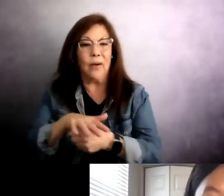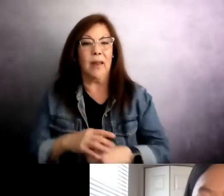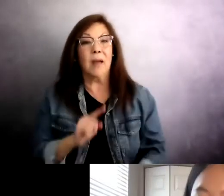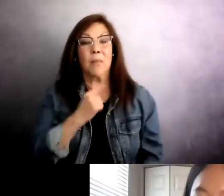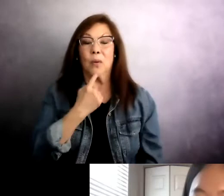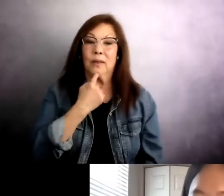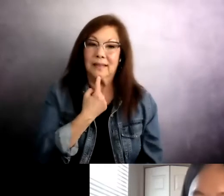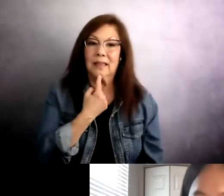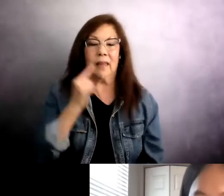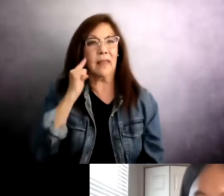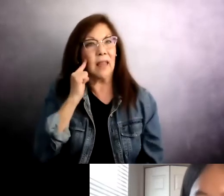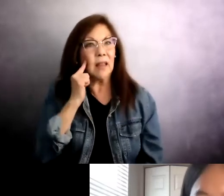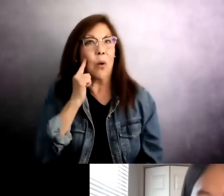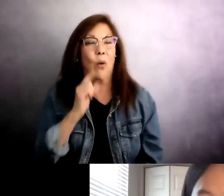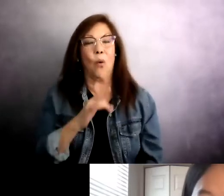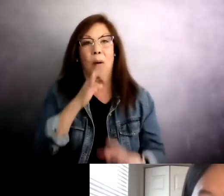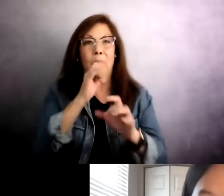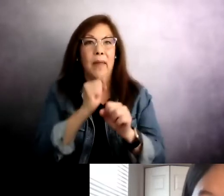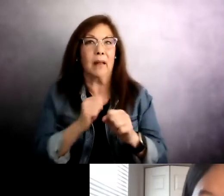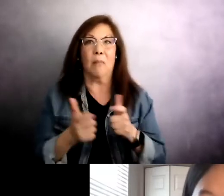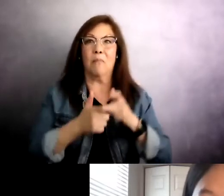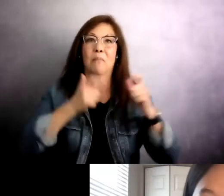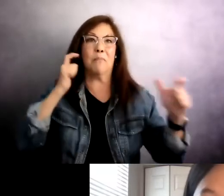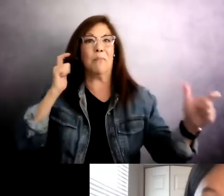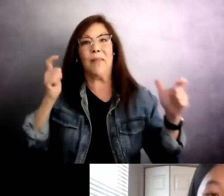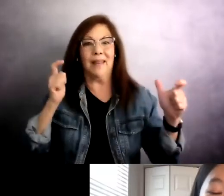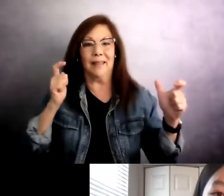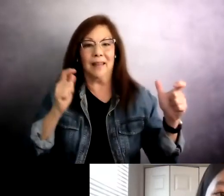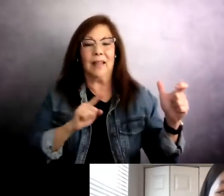I think the whole appeal is how big it is.